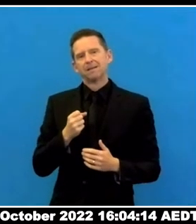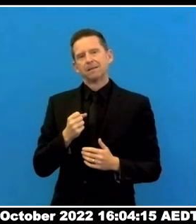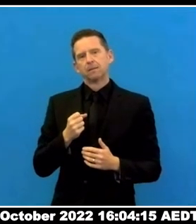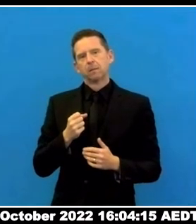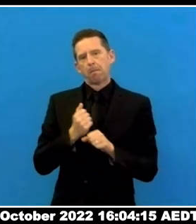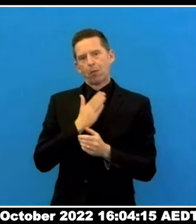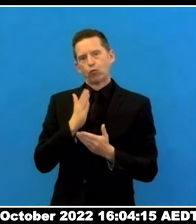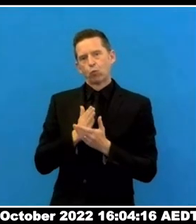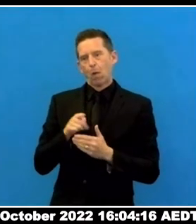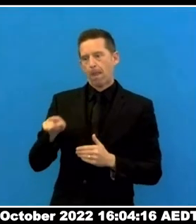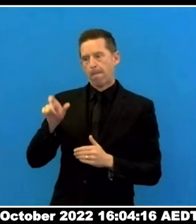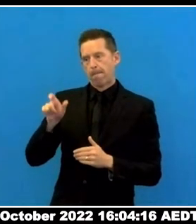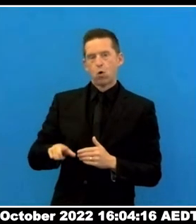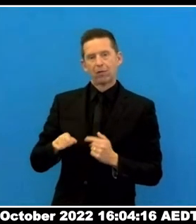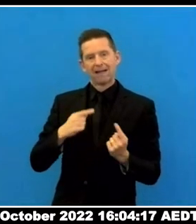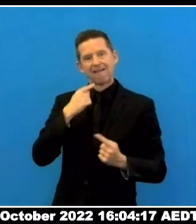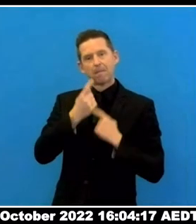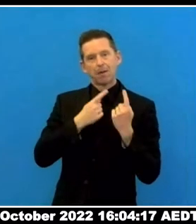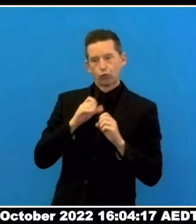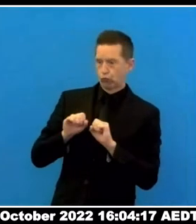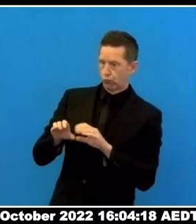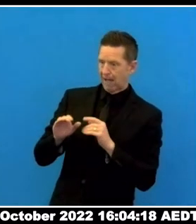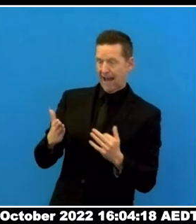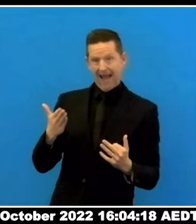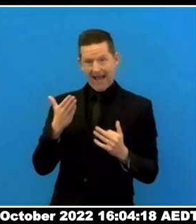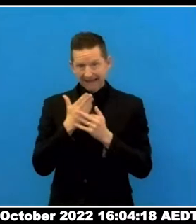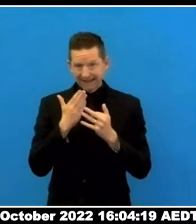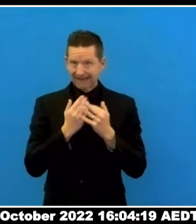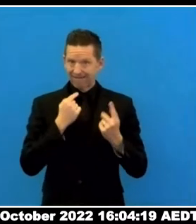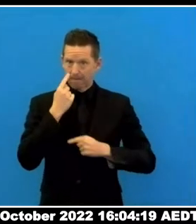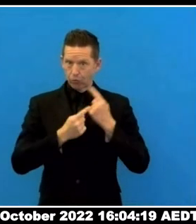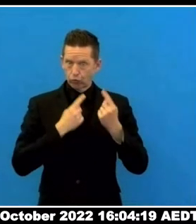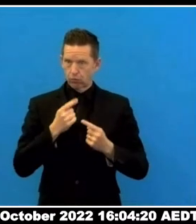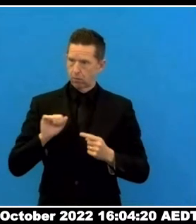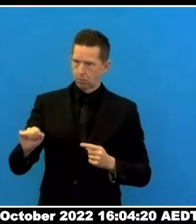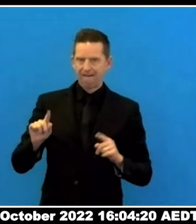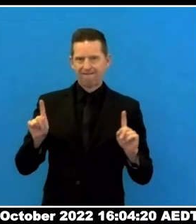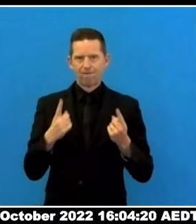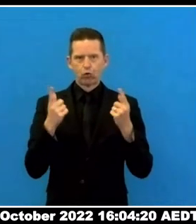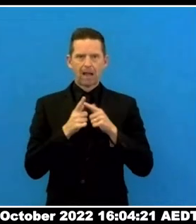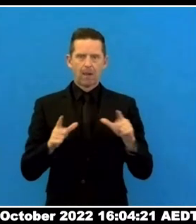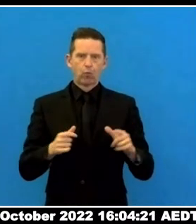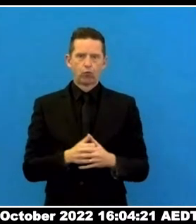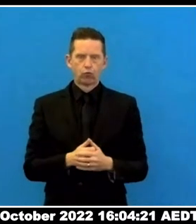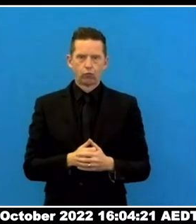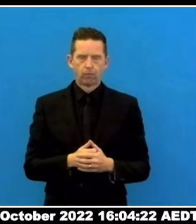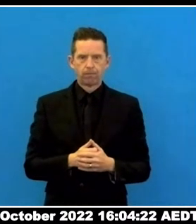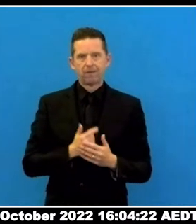the person who give the information into the first language. For example, if I actually explain if I run a class